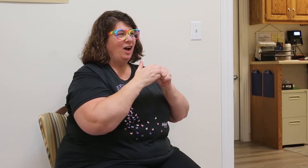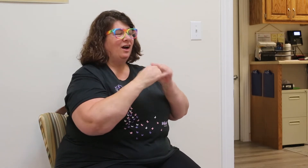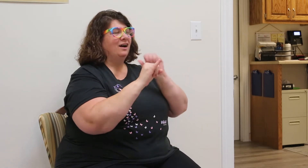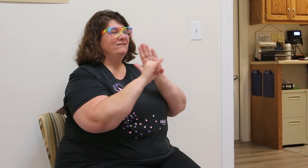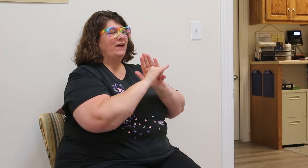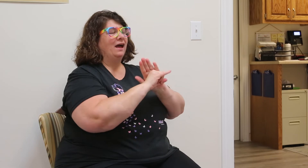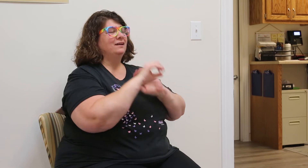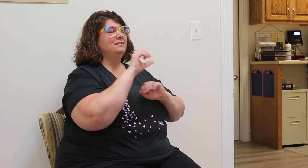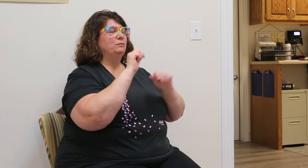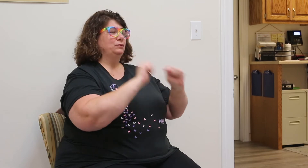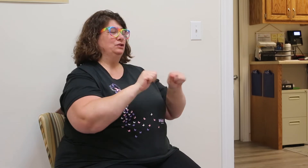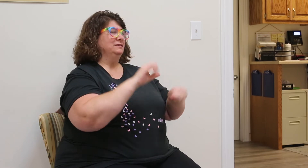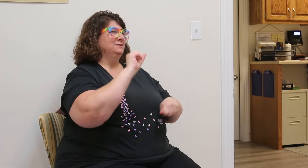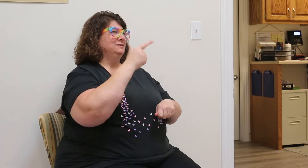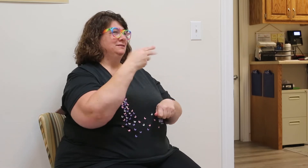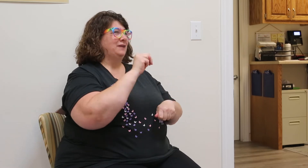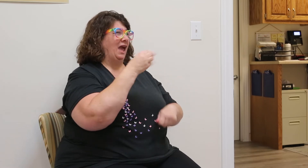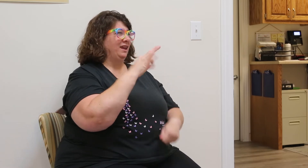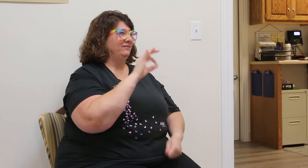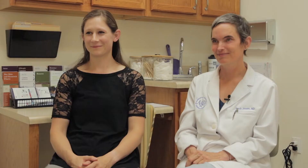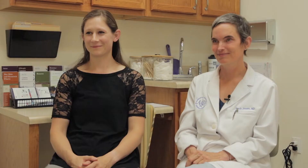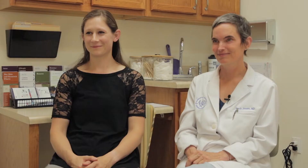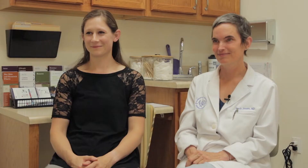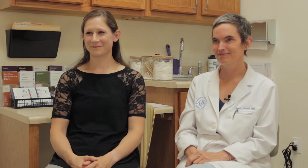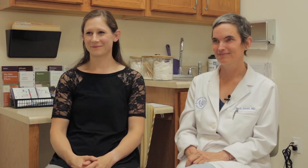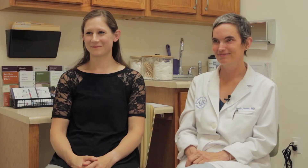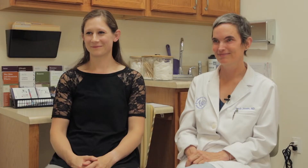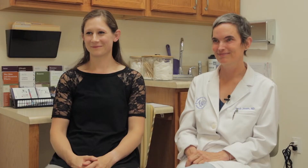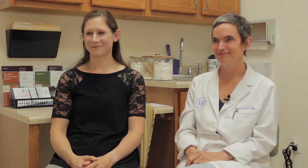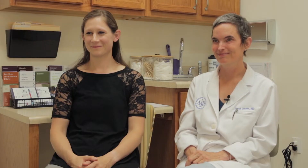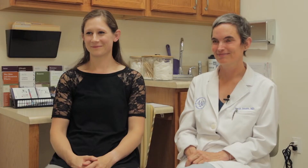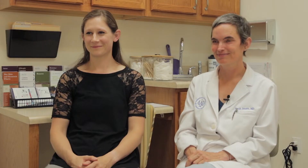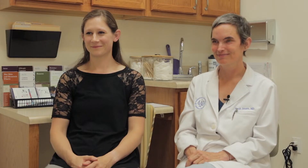and how to identify a potential sign of a skin cancer;